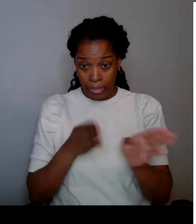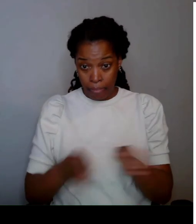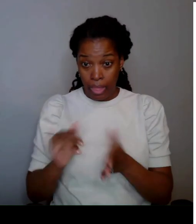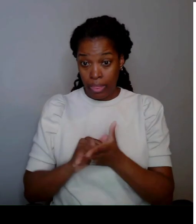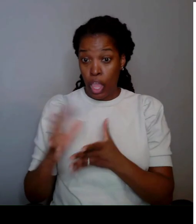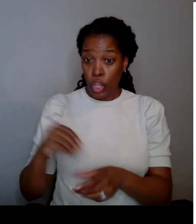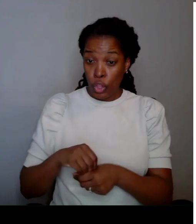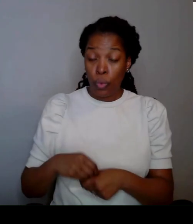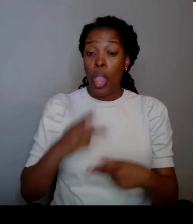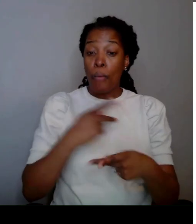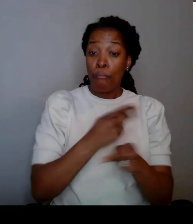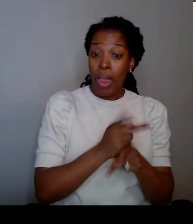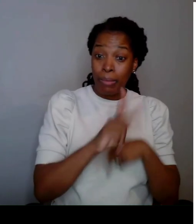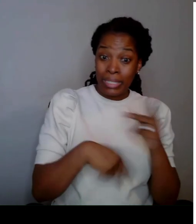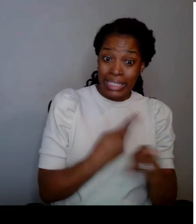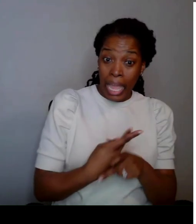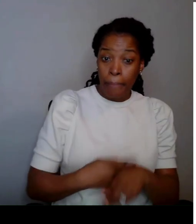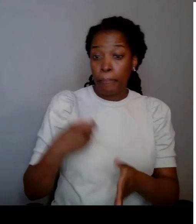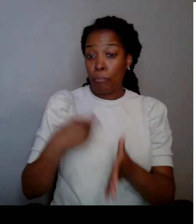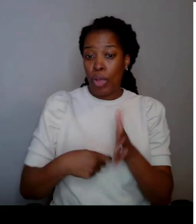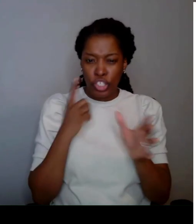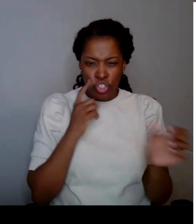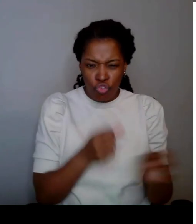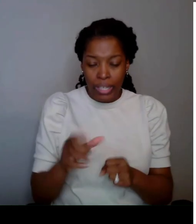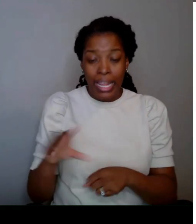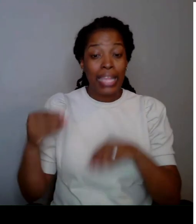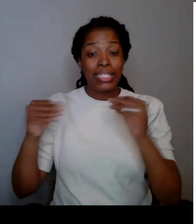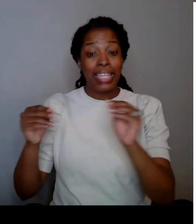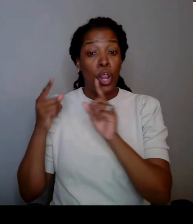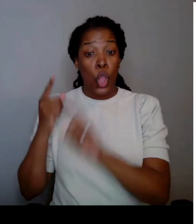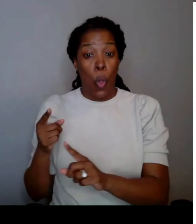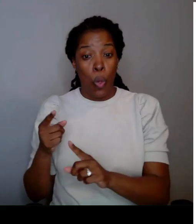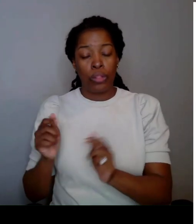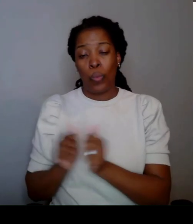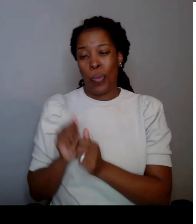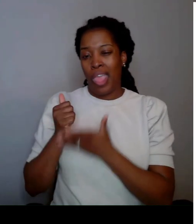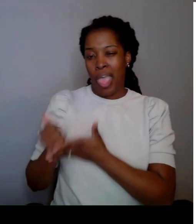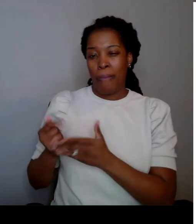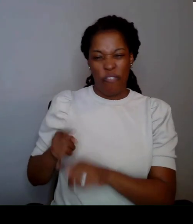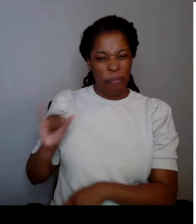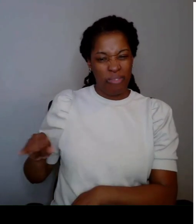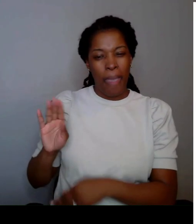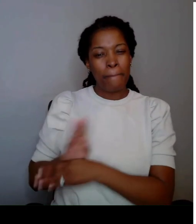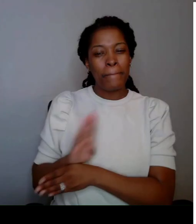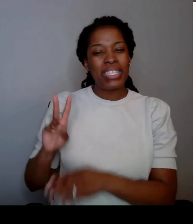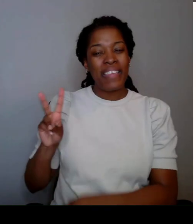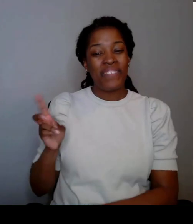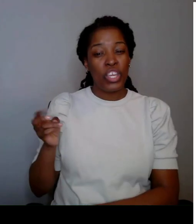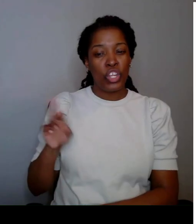With help from a business vendor, they developed realistic financial projections and outlined the cost of supplies,